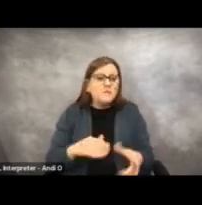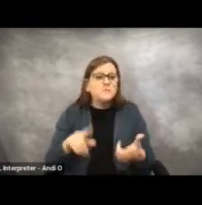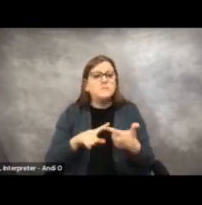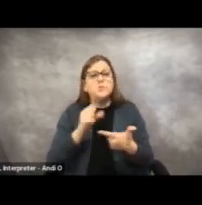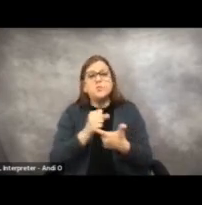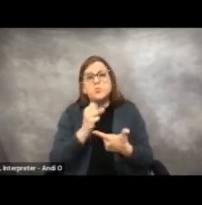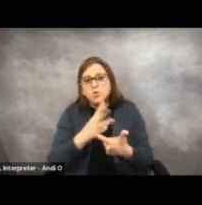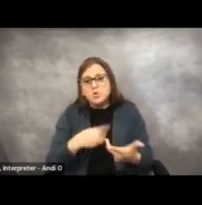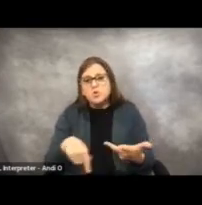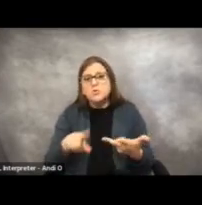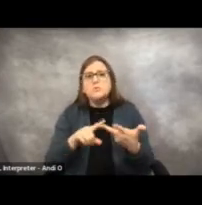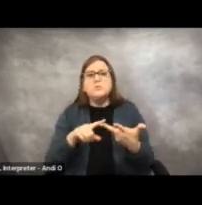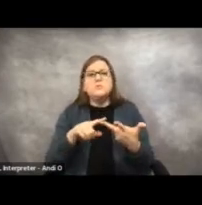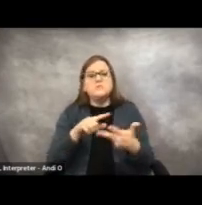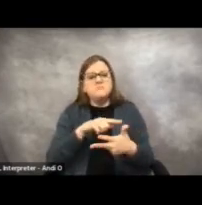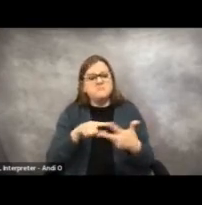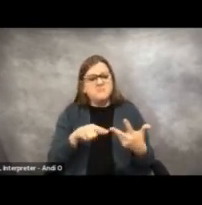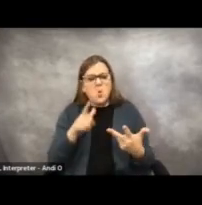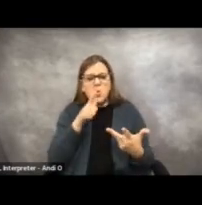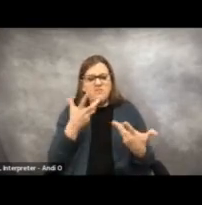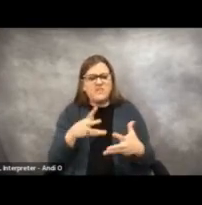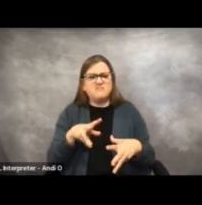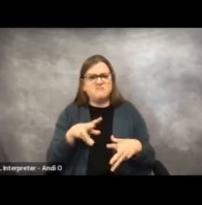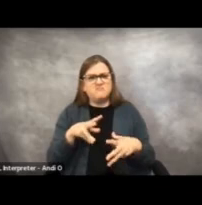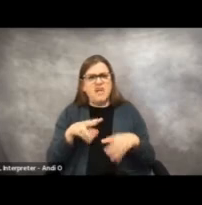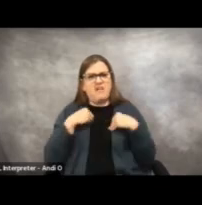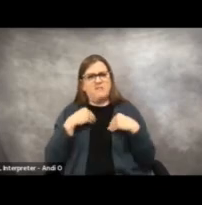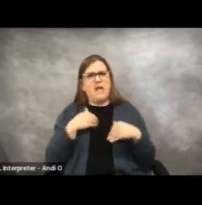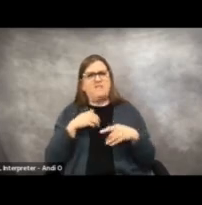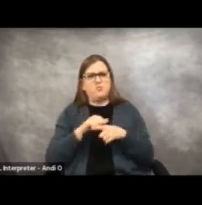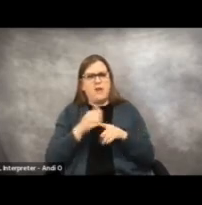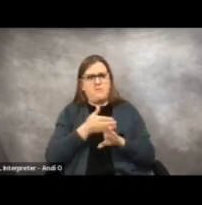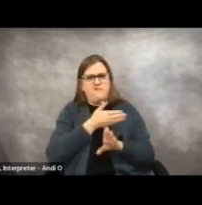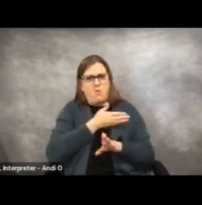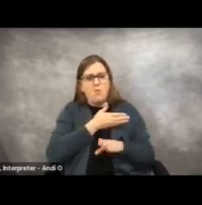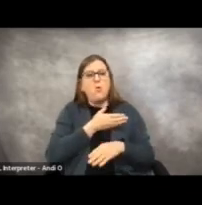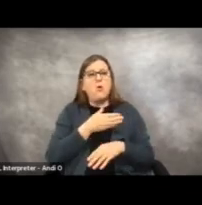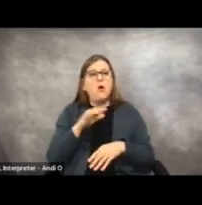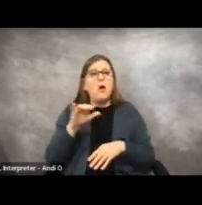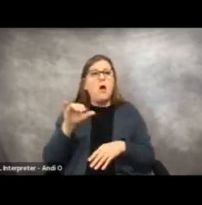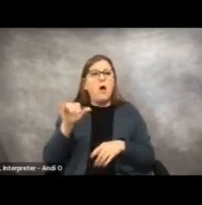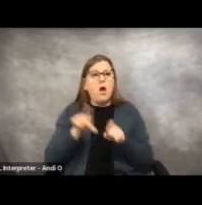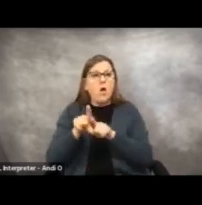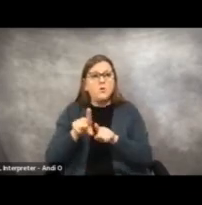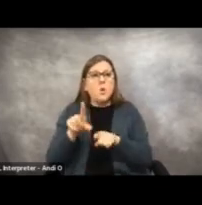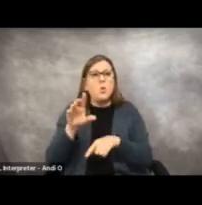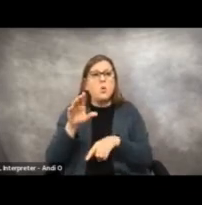with proper training. And there's the Colorado Department of Education has developed a